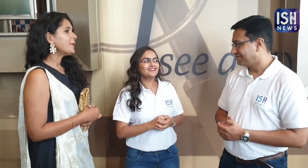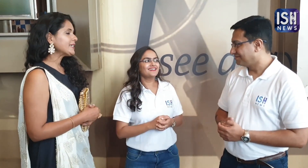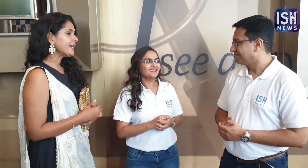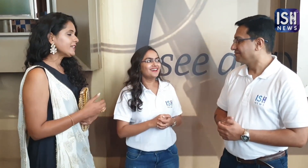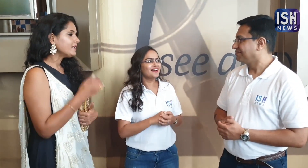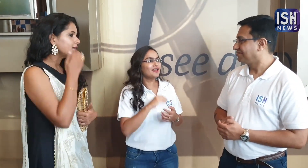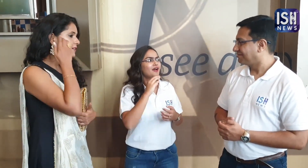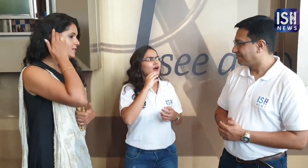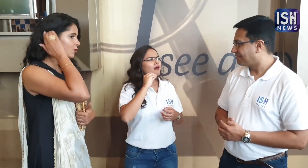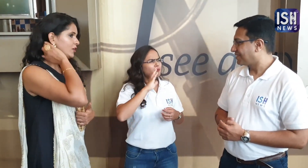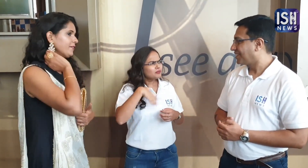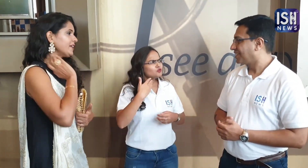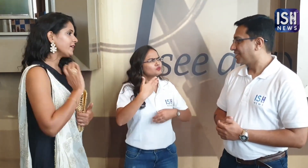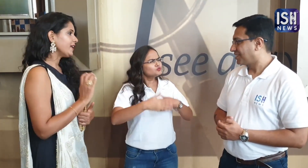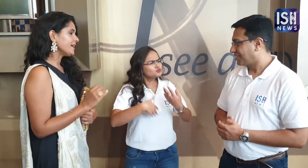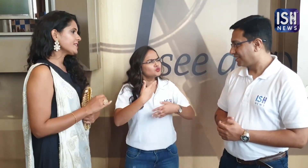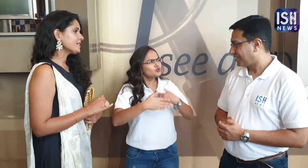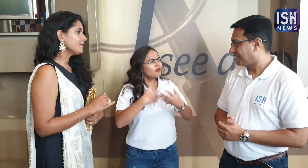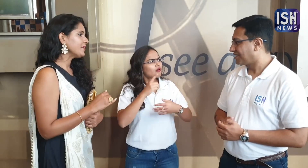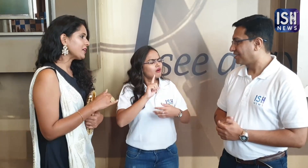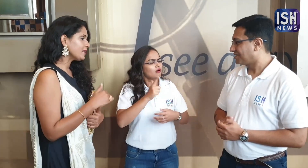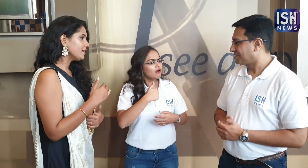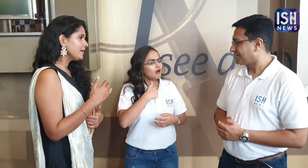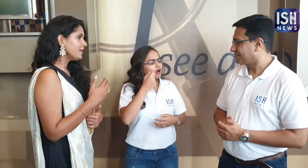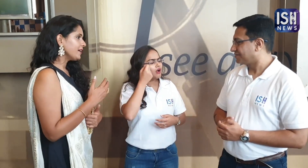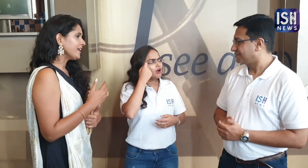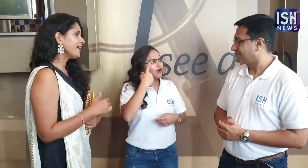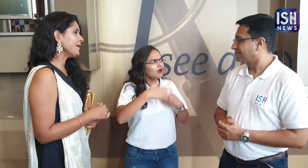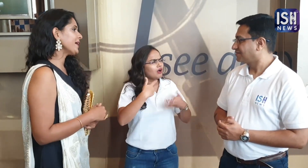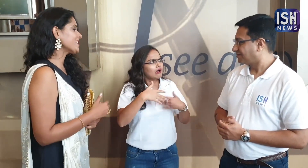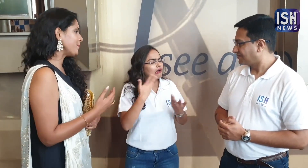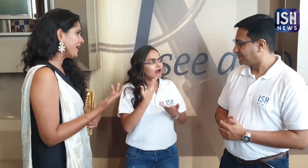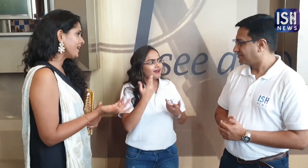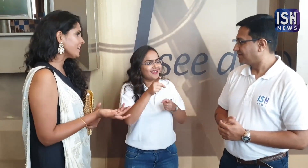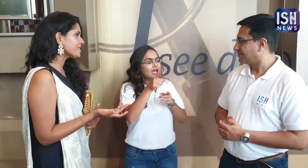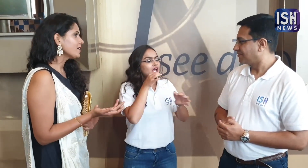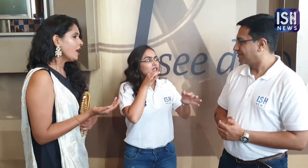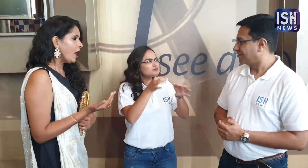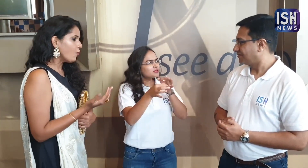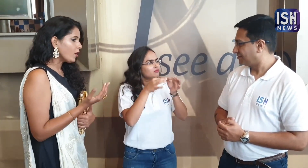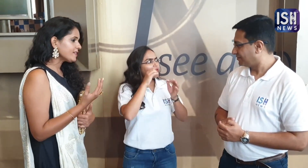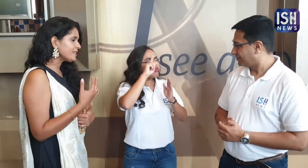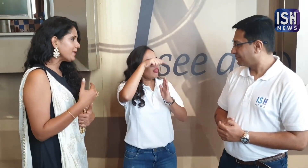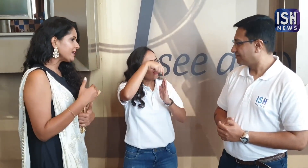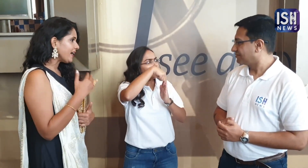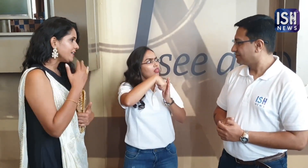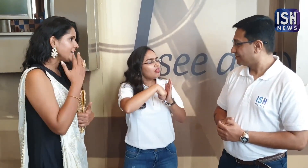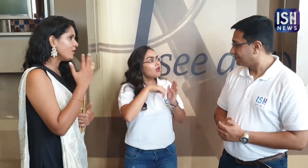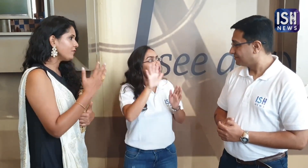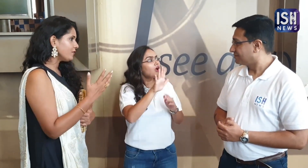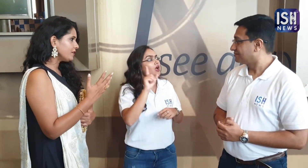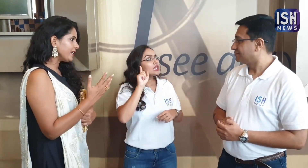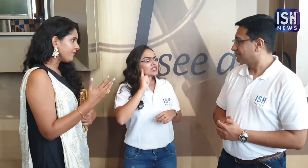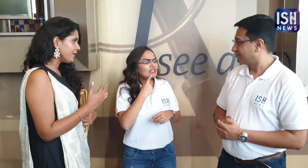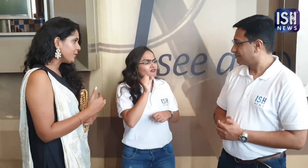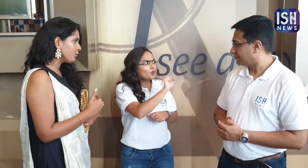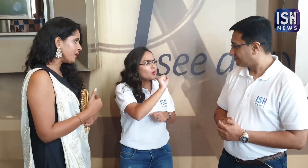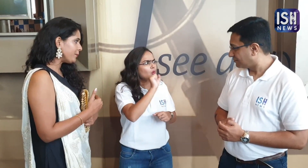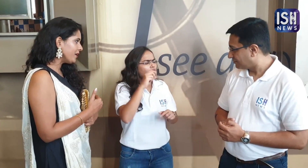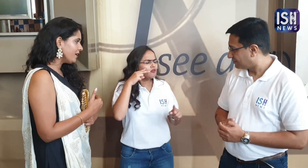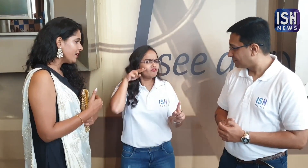Sunil then explained us the mentality of Deaf people.